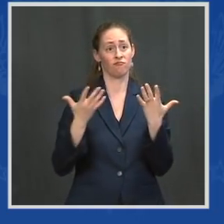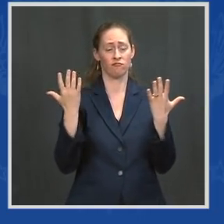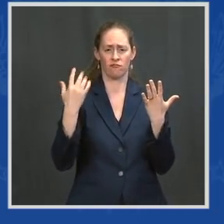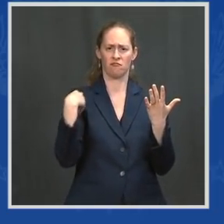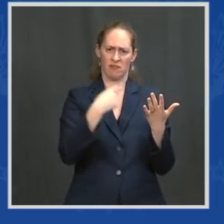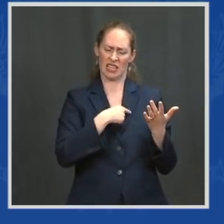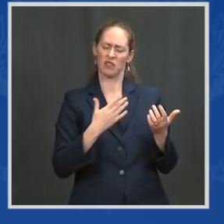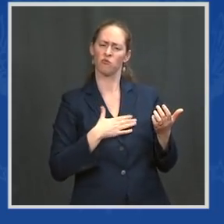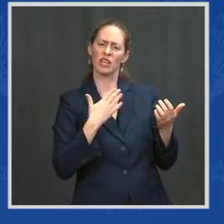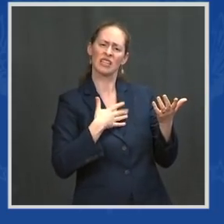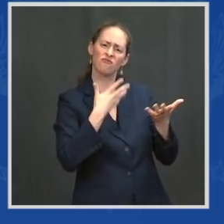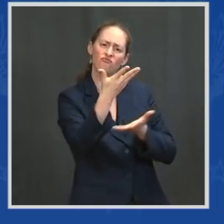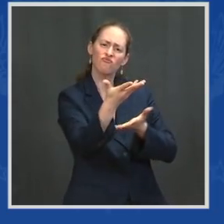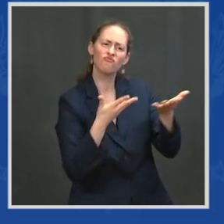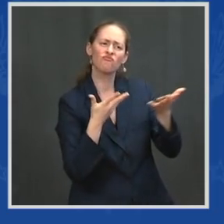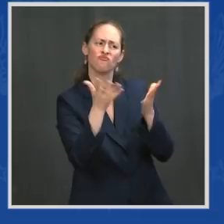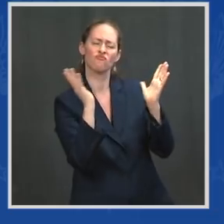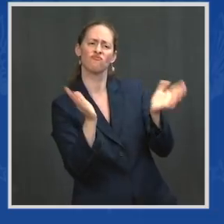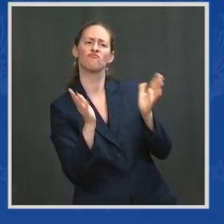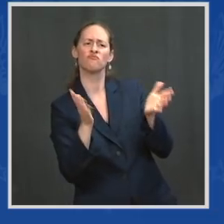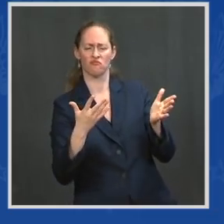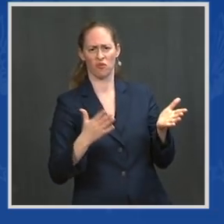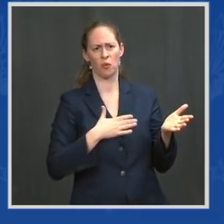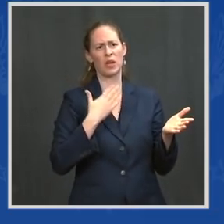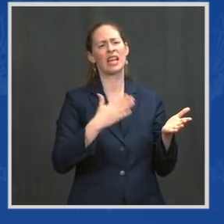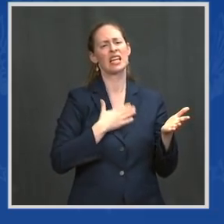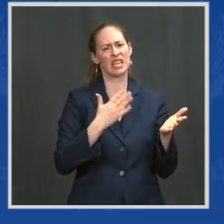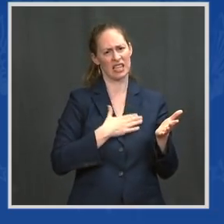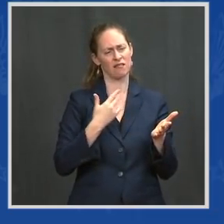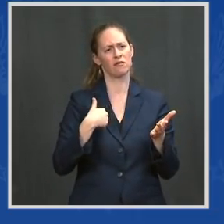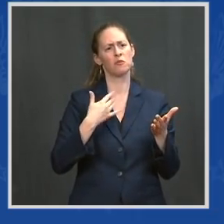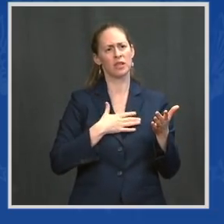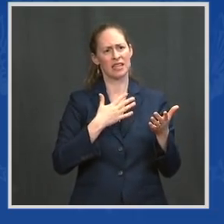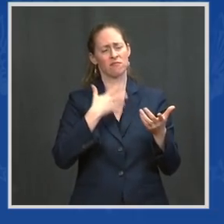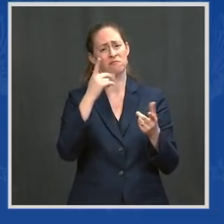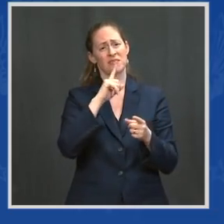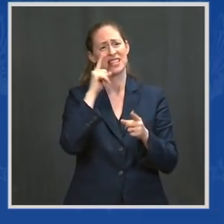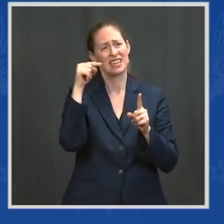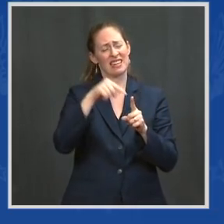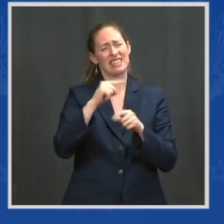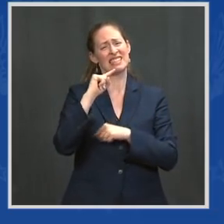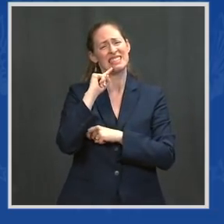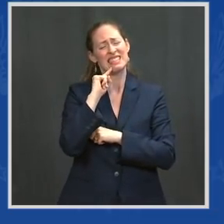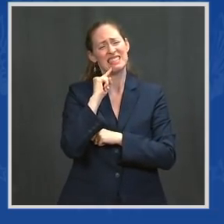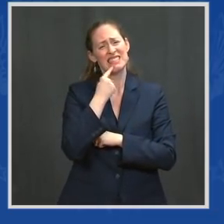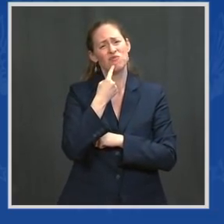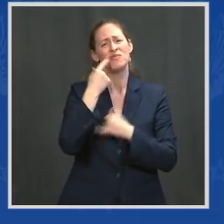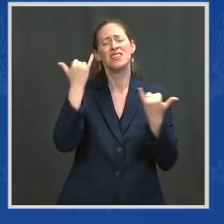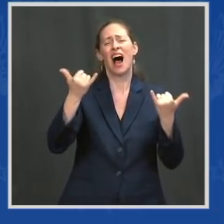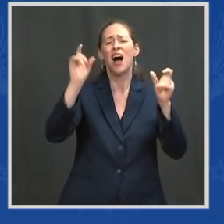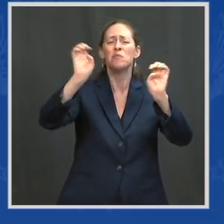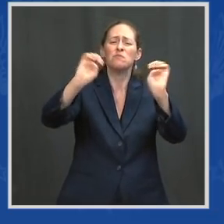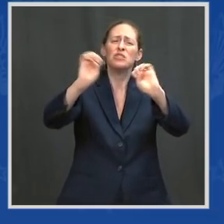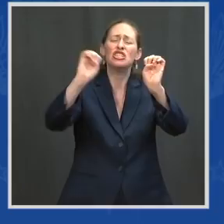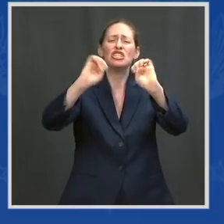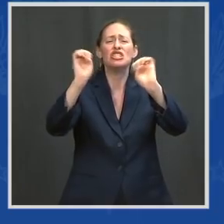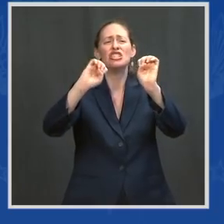And I do believe that we can agree on the dire need here in Lake Charles for an infrastructure plan